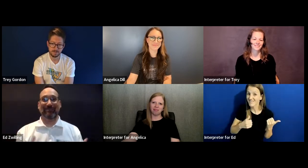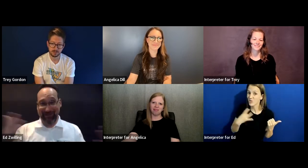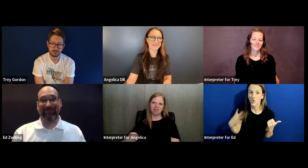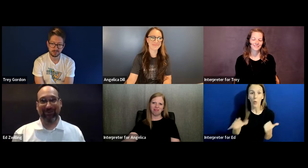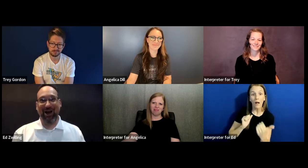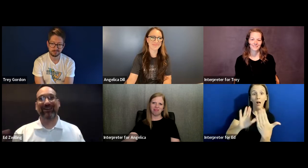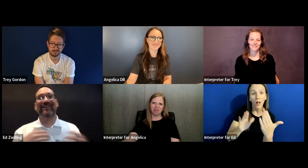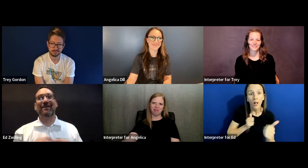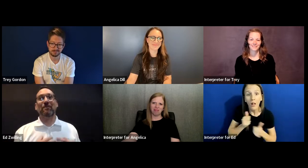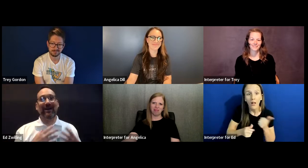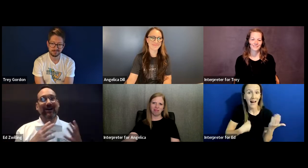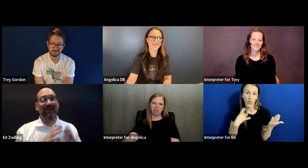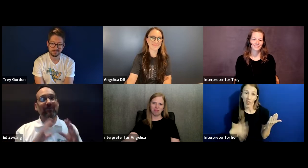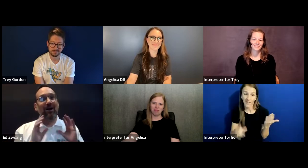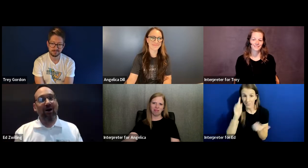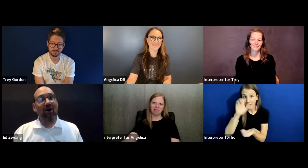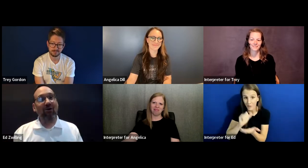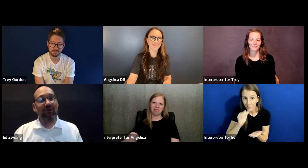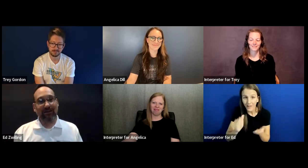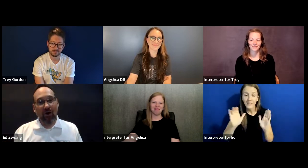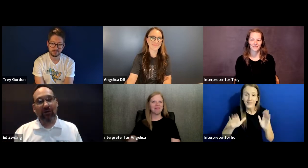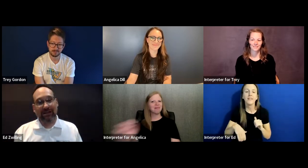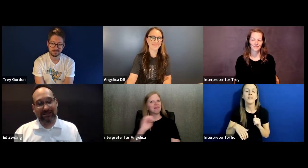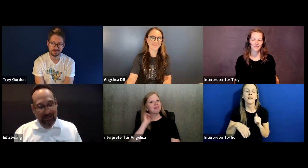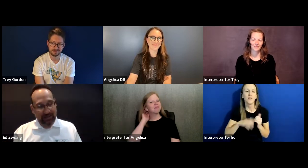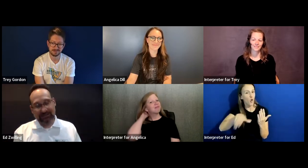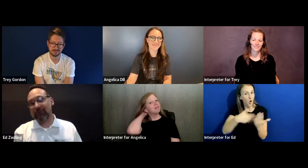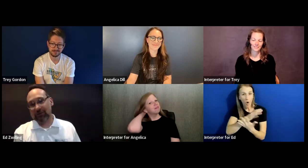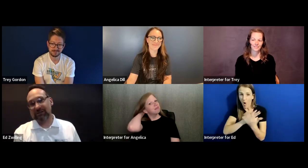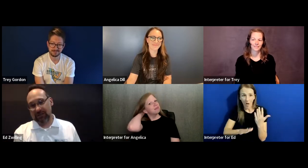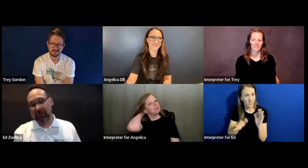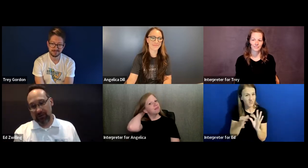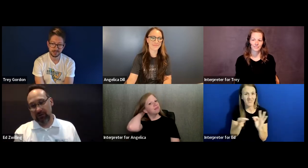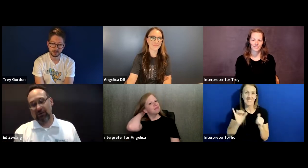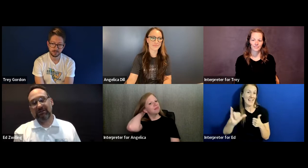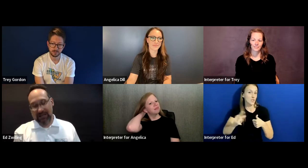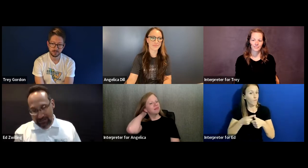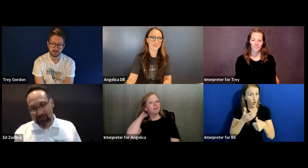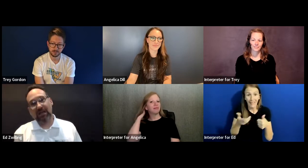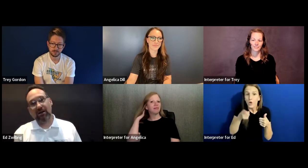believe it or not but um all that all that said that's the first thing you can do is to educate